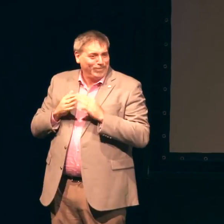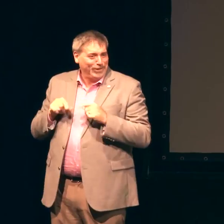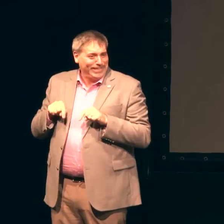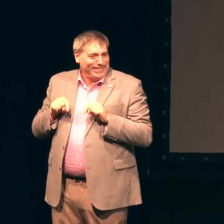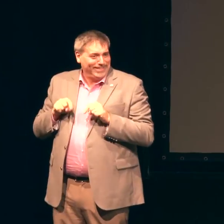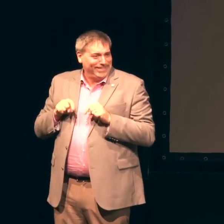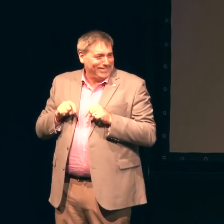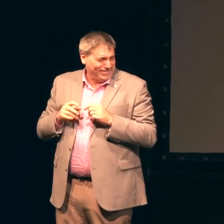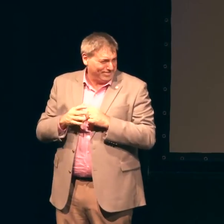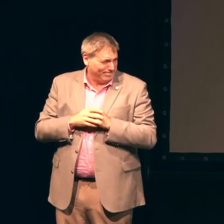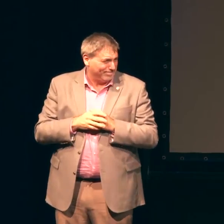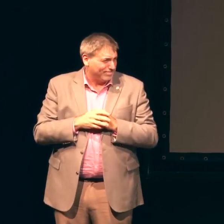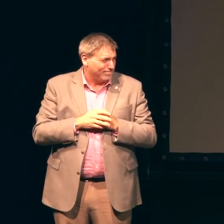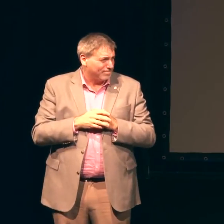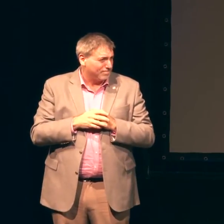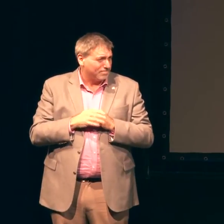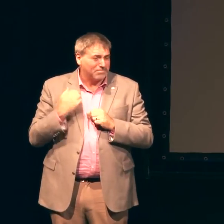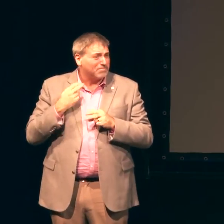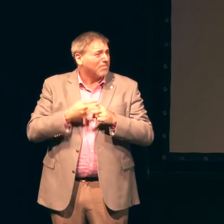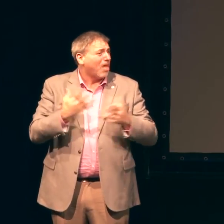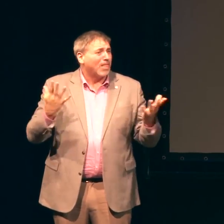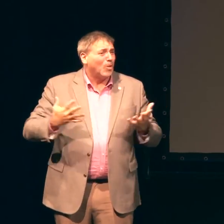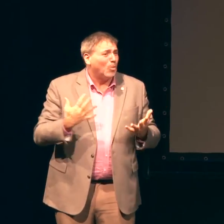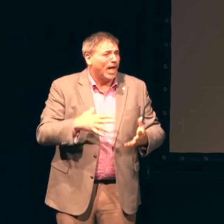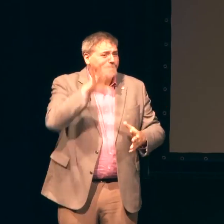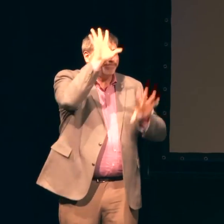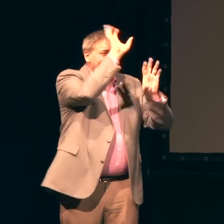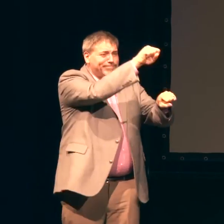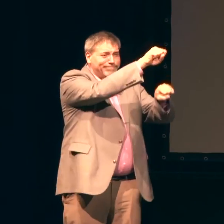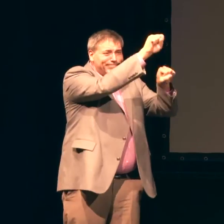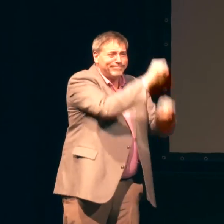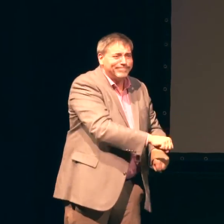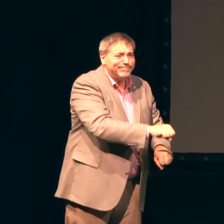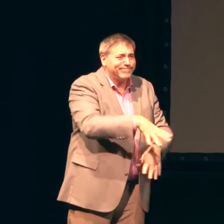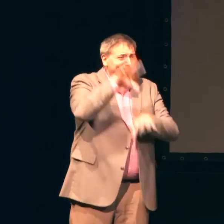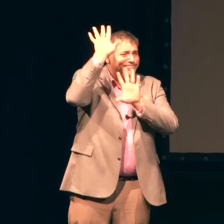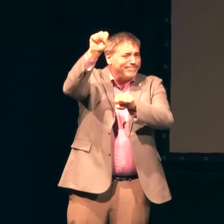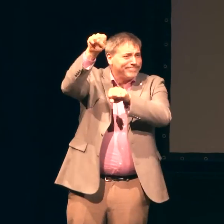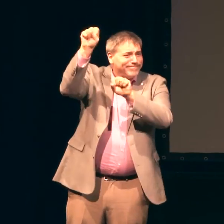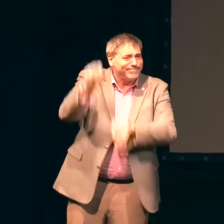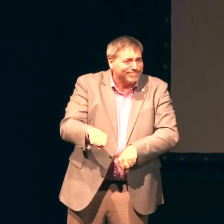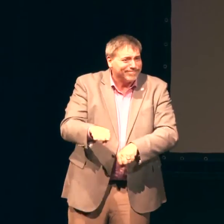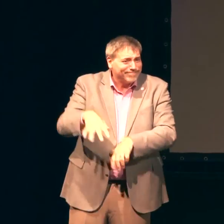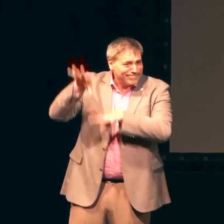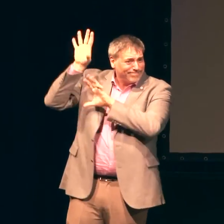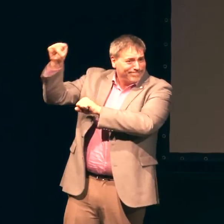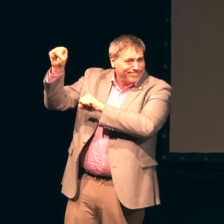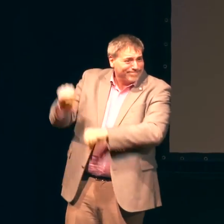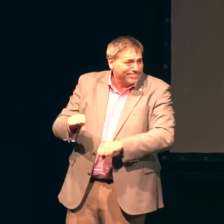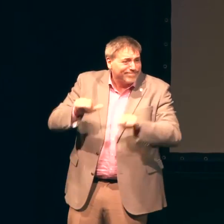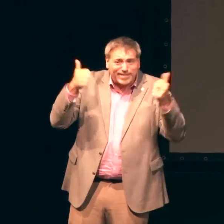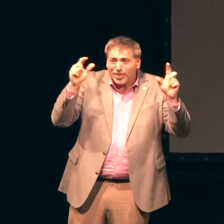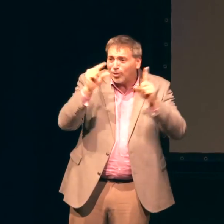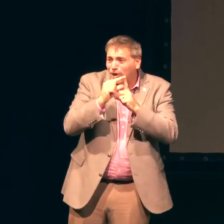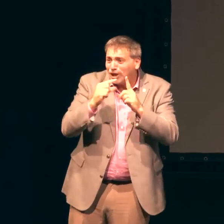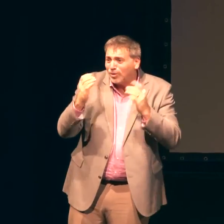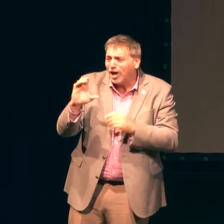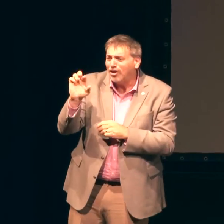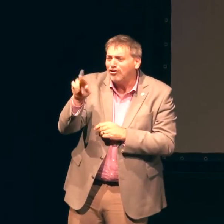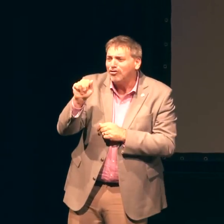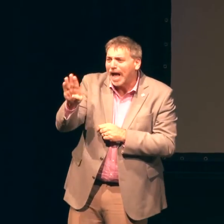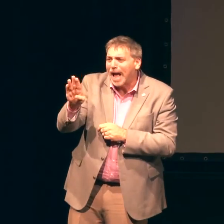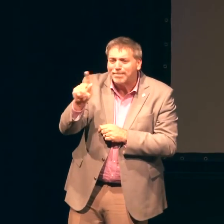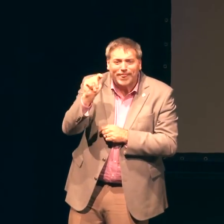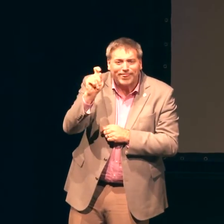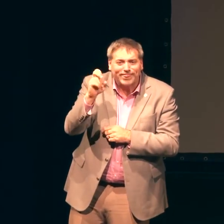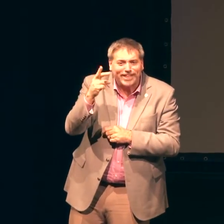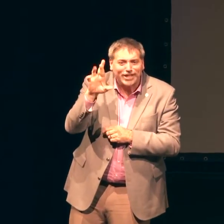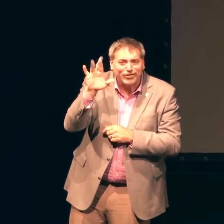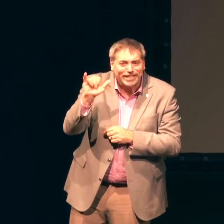we're not doing it within our own community. And that is the crab theory. And just taking